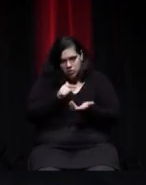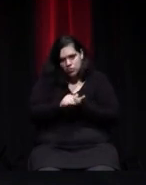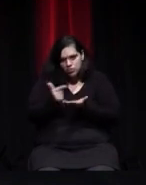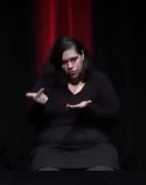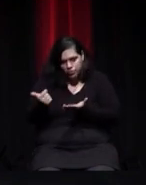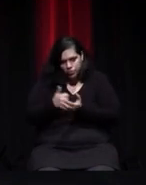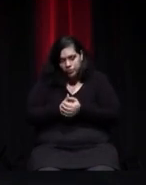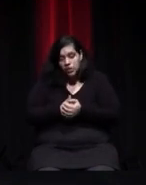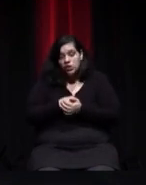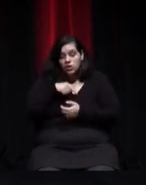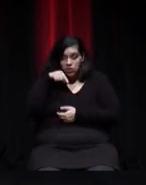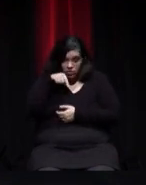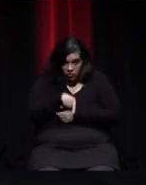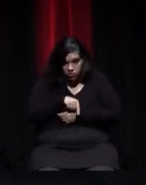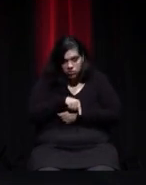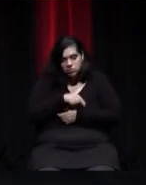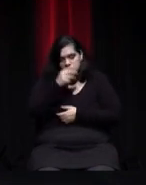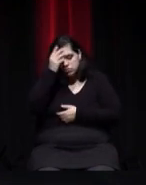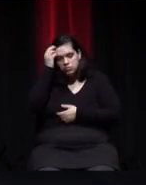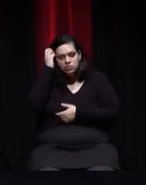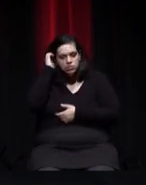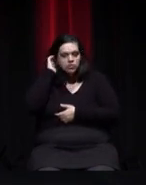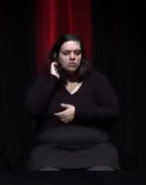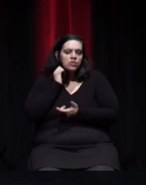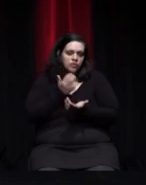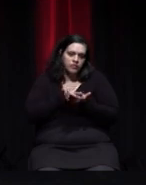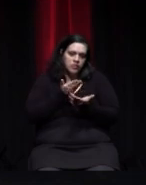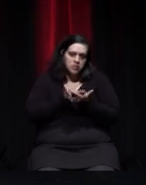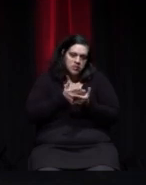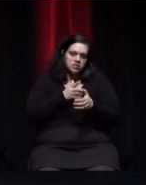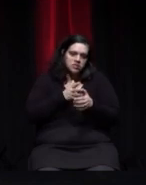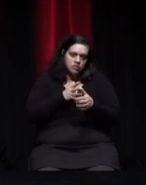It's in this sense the formation of the professional is essential.